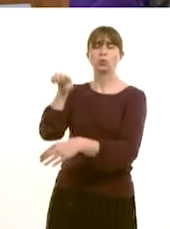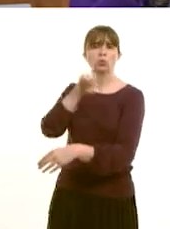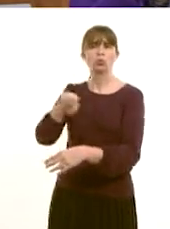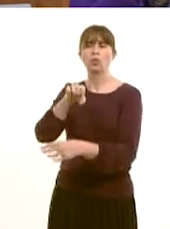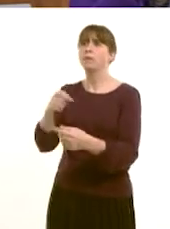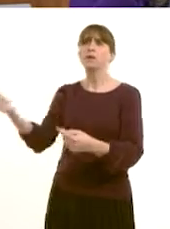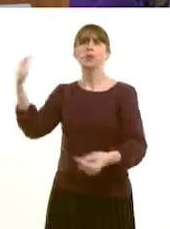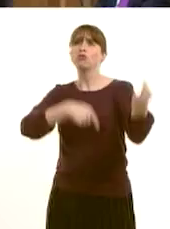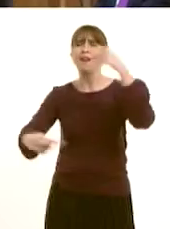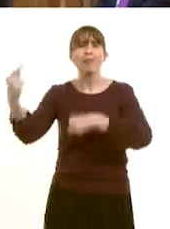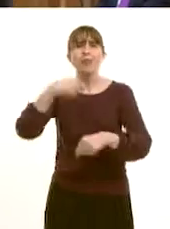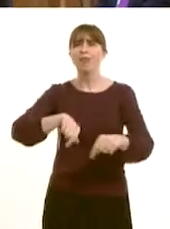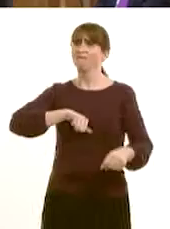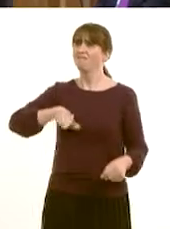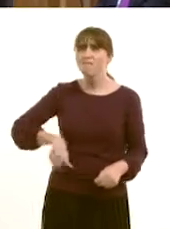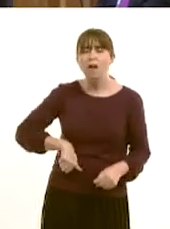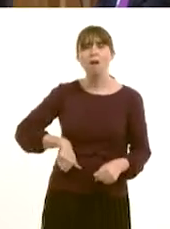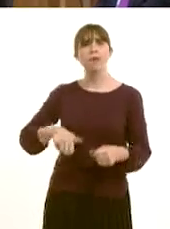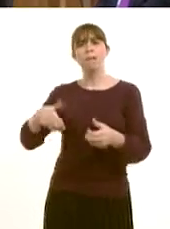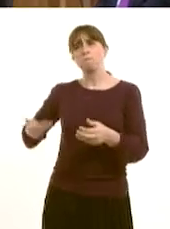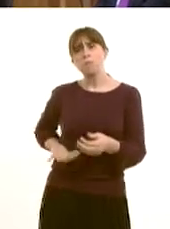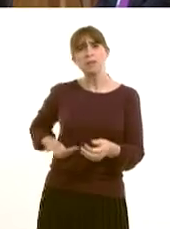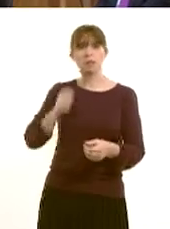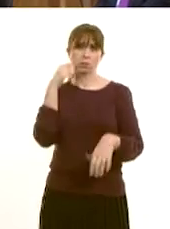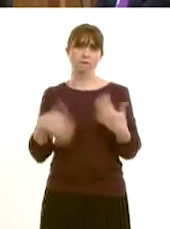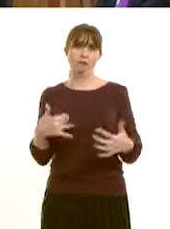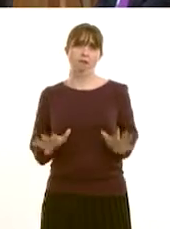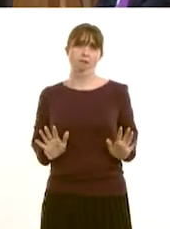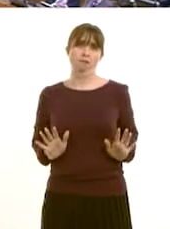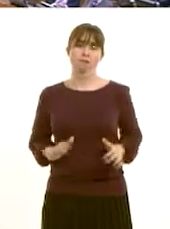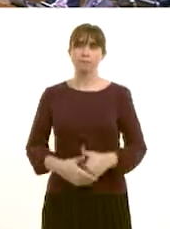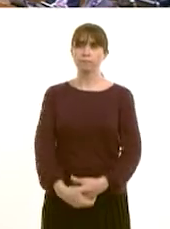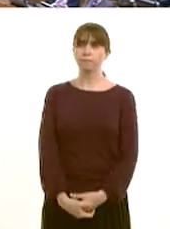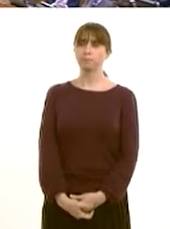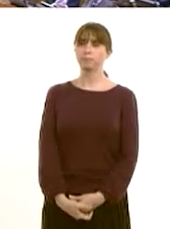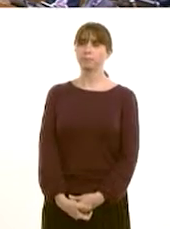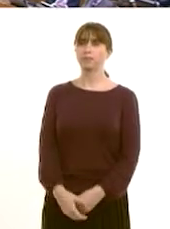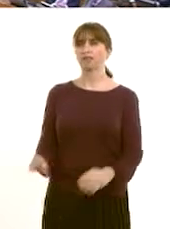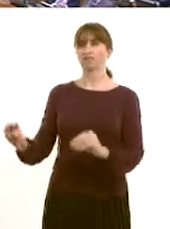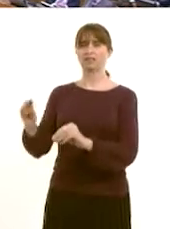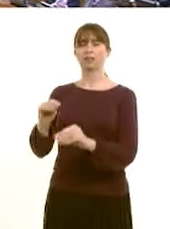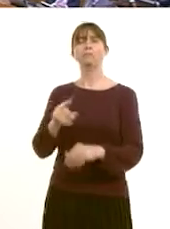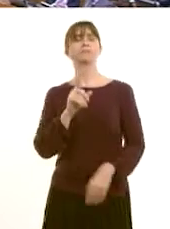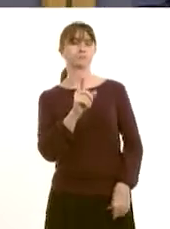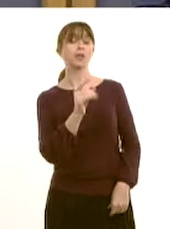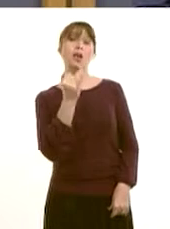Y Llywydd / The Presiding Officer: I had occasion to have a chat with you last week, Andrew